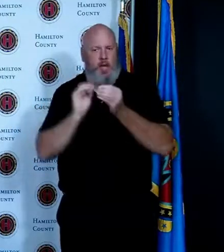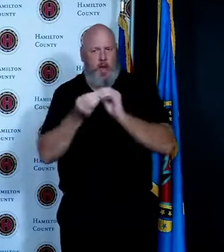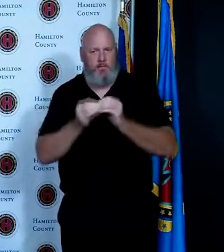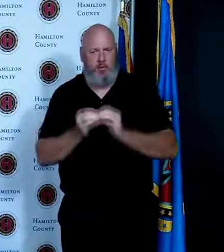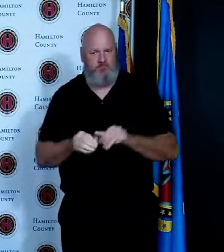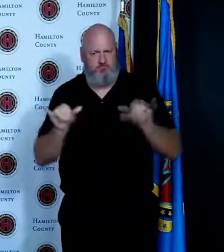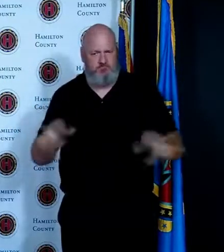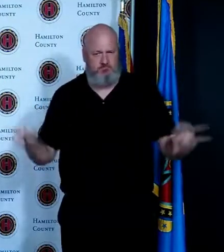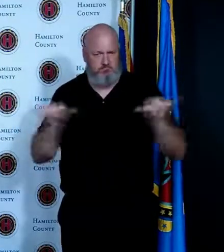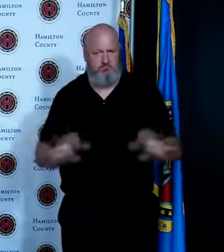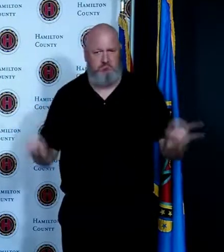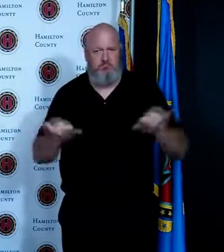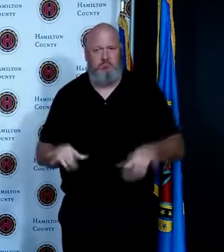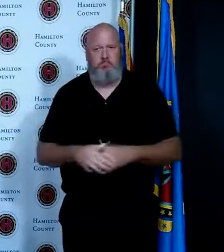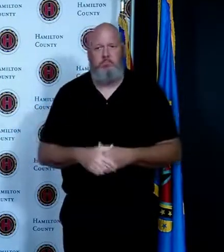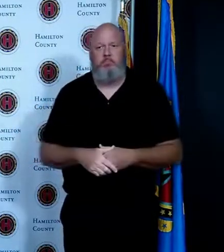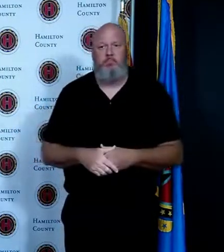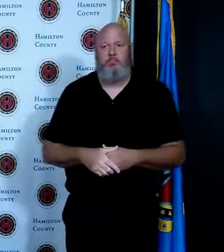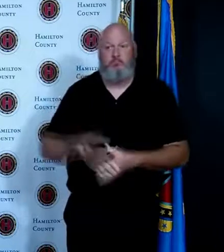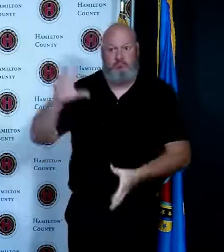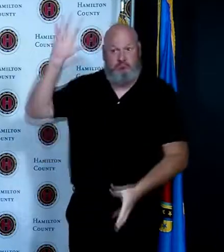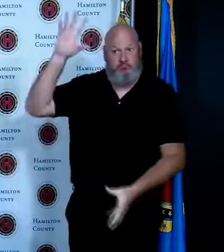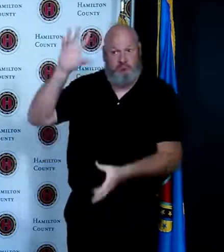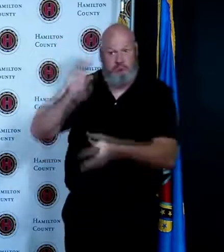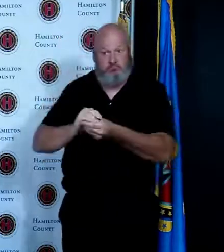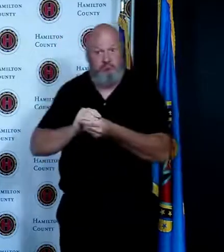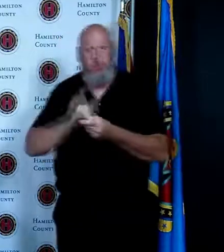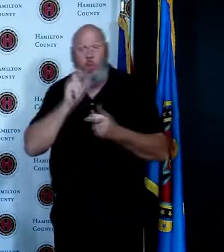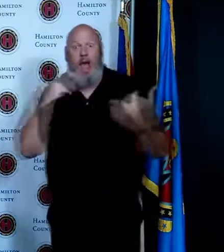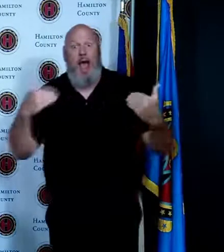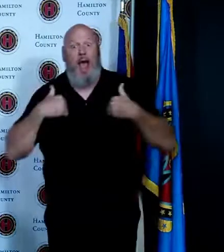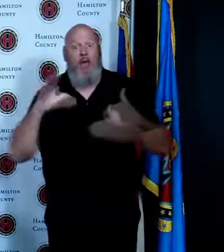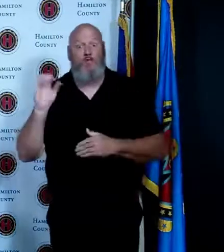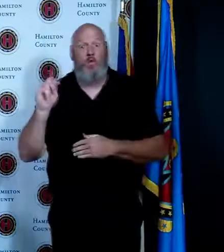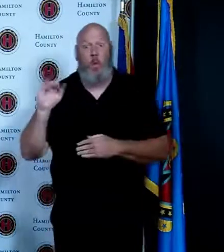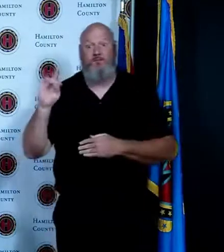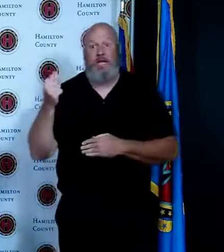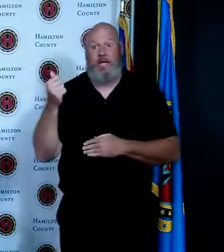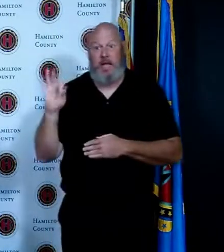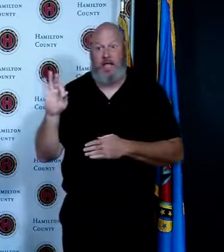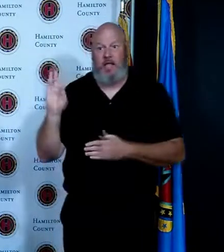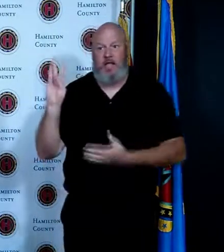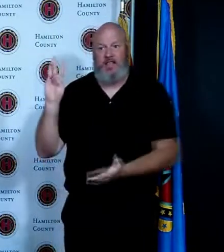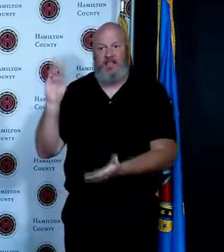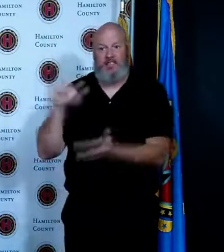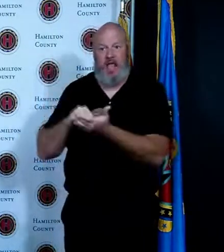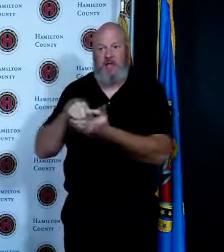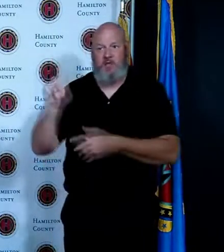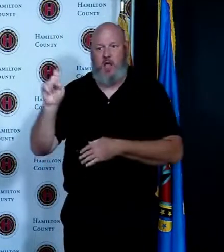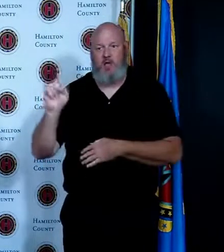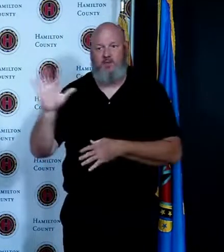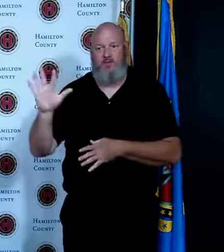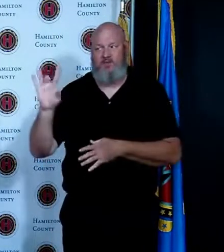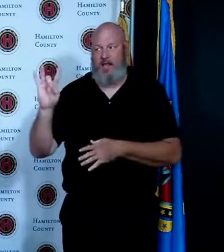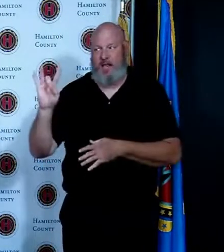number of positive cases in the Hamilton County is 6,158 the difference between